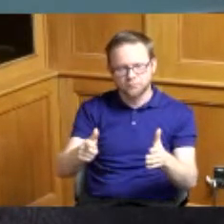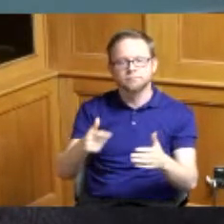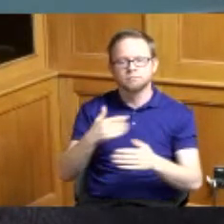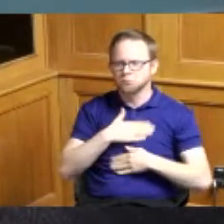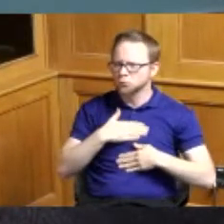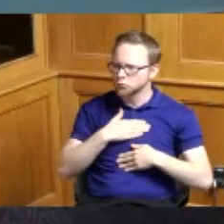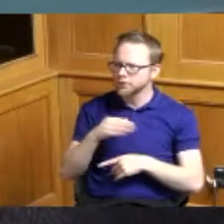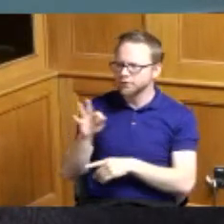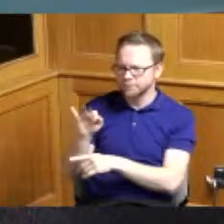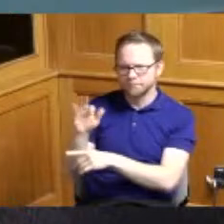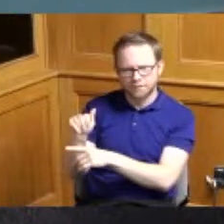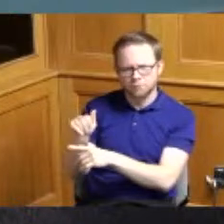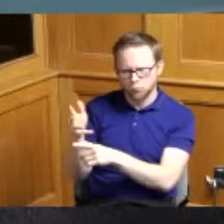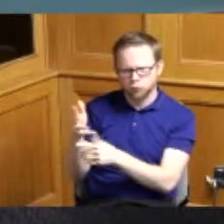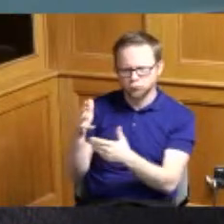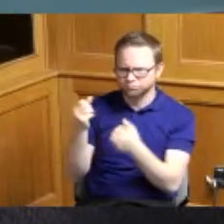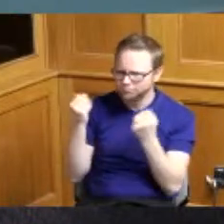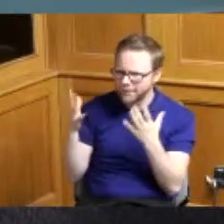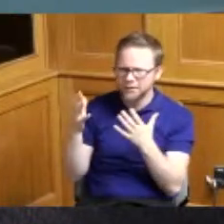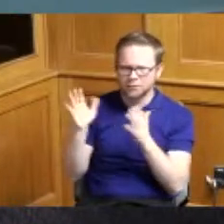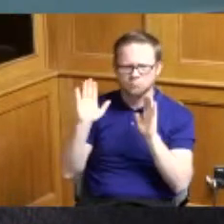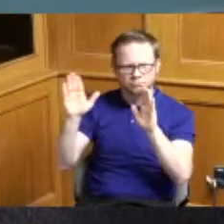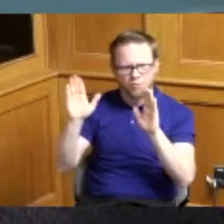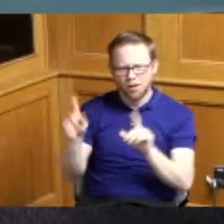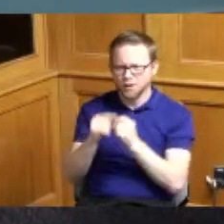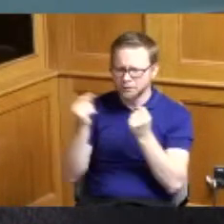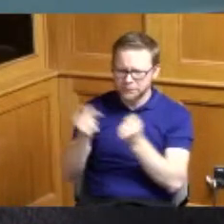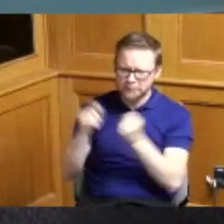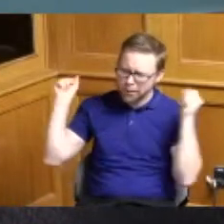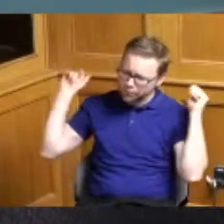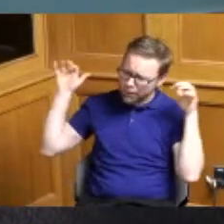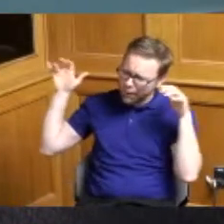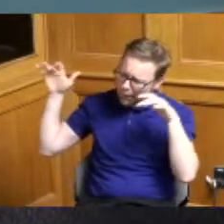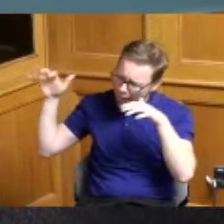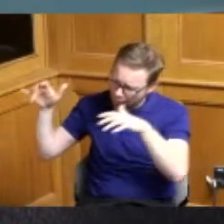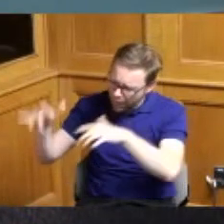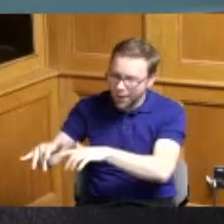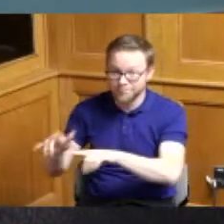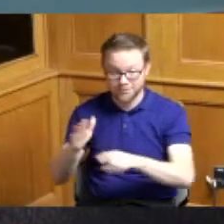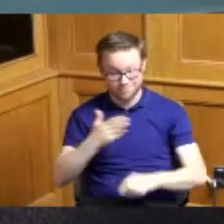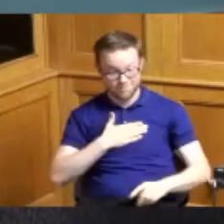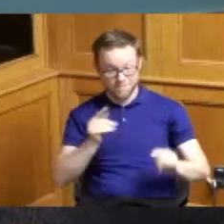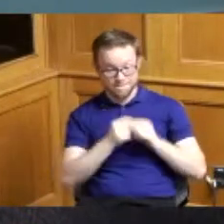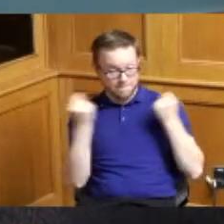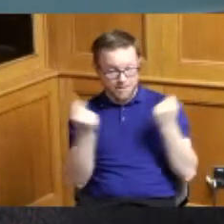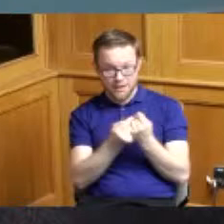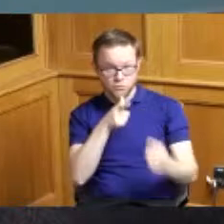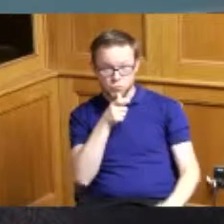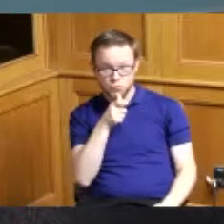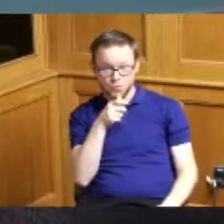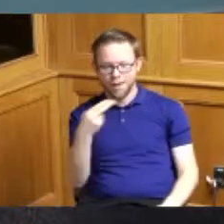have some great teams from all over the world coming but my team is Hamilton County taxpayers